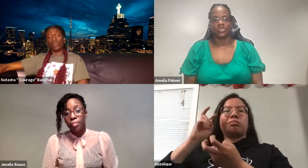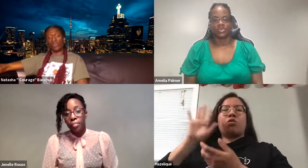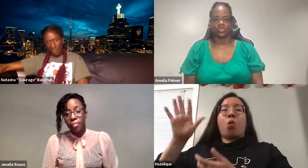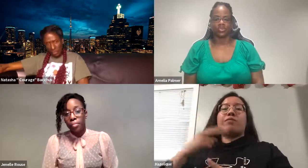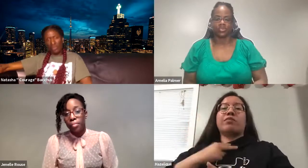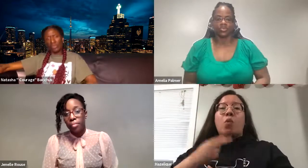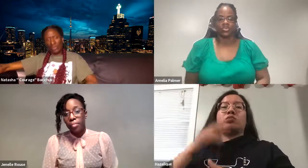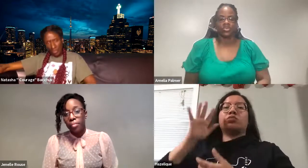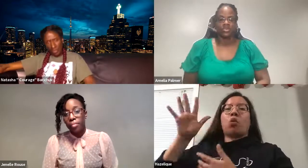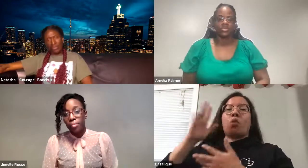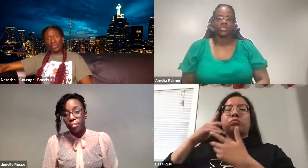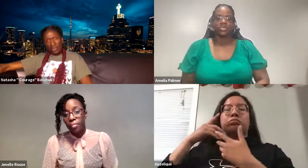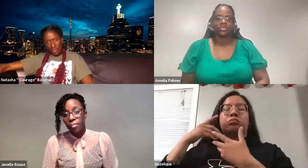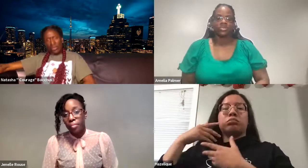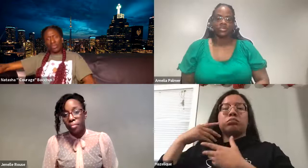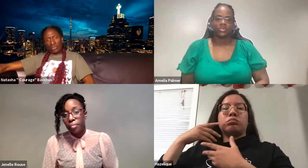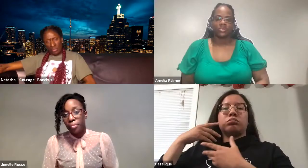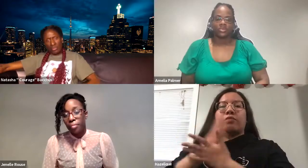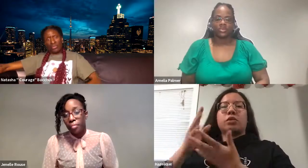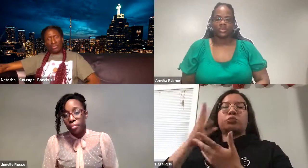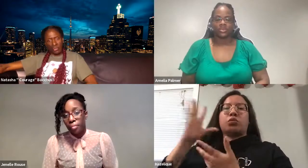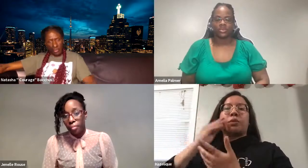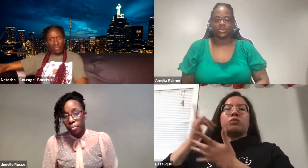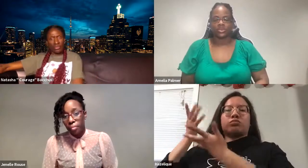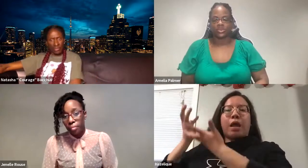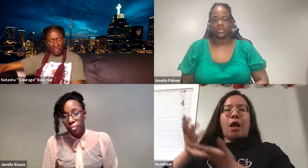and this has to do with our our ancestors our anishinaabeg